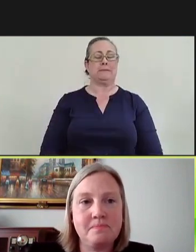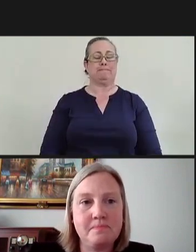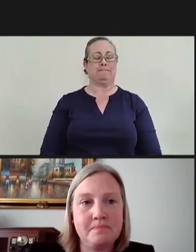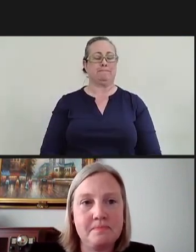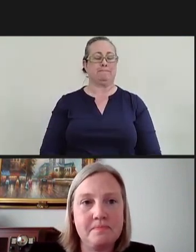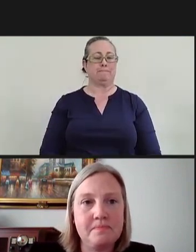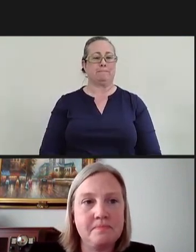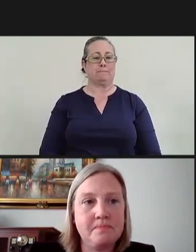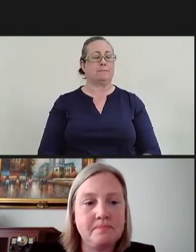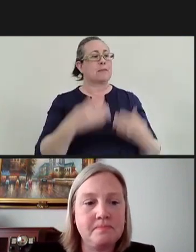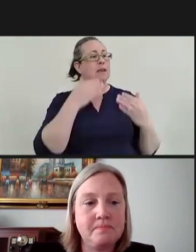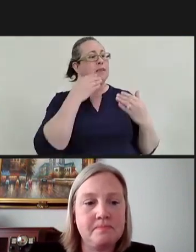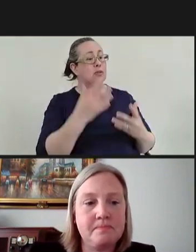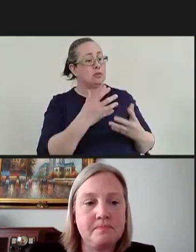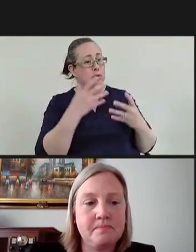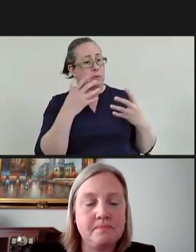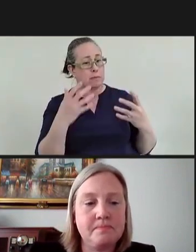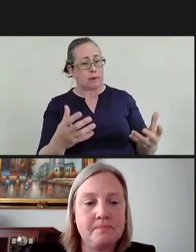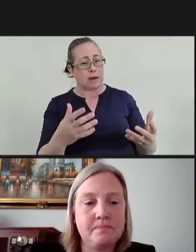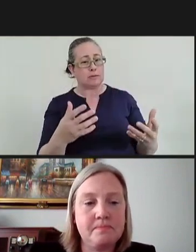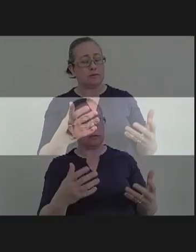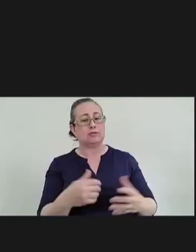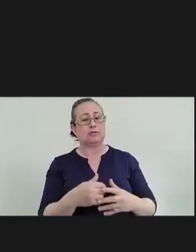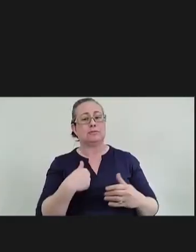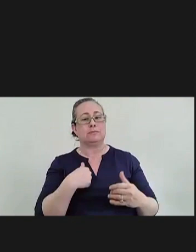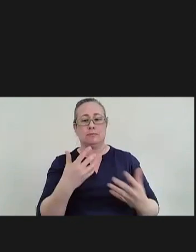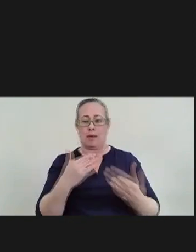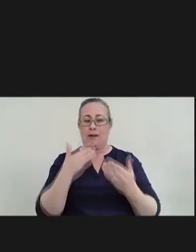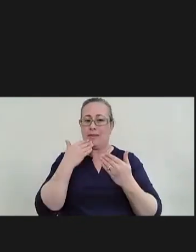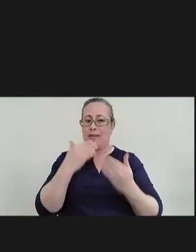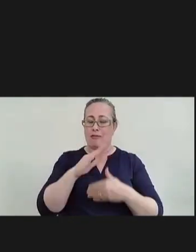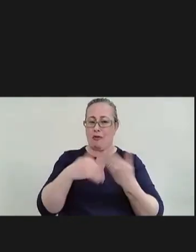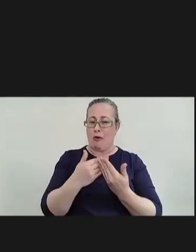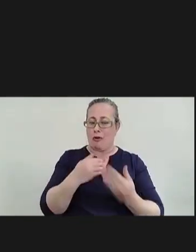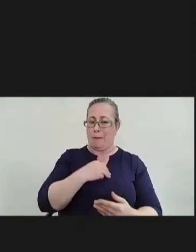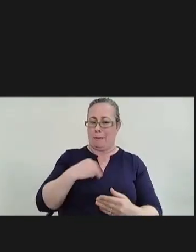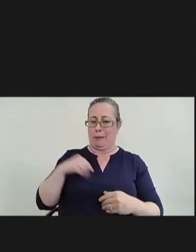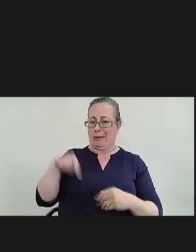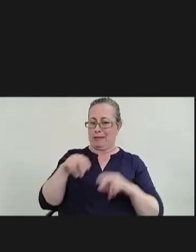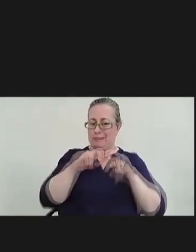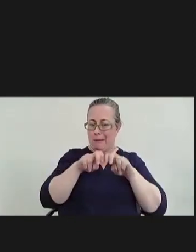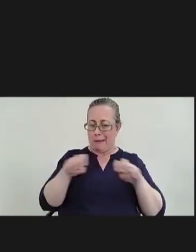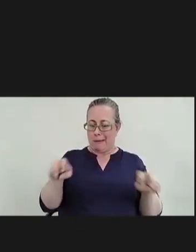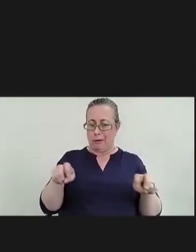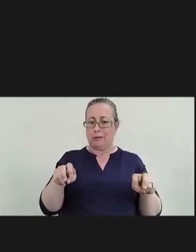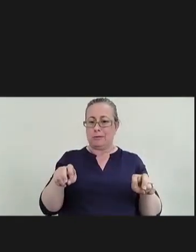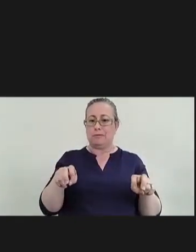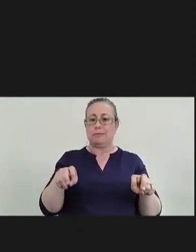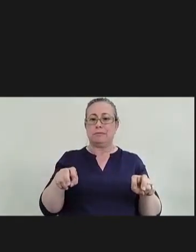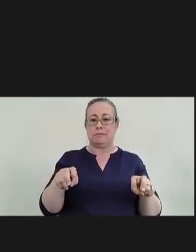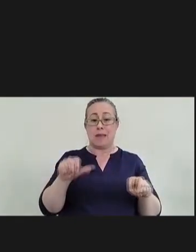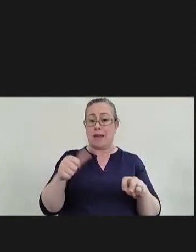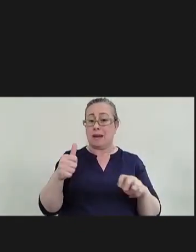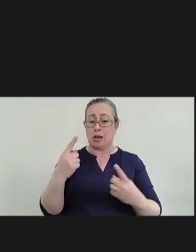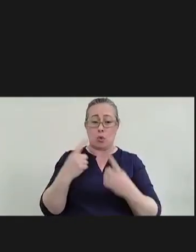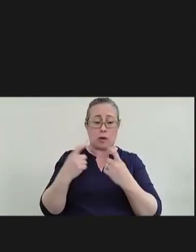Robert Hopkins: Thank you very much, Ms. Sobczyk, and I want to thank all the members of this panel. Are there any questions or comments from members of